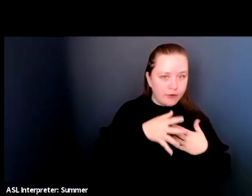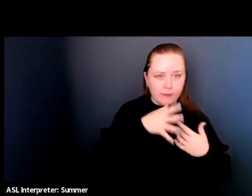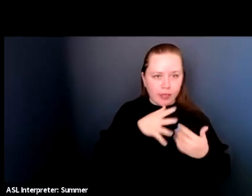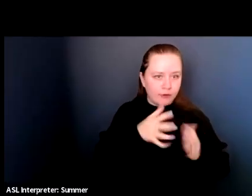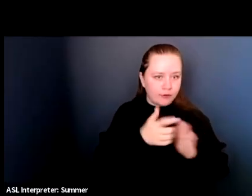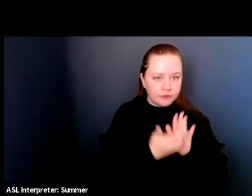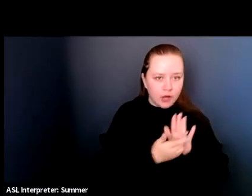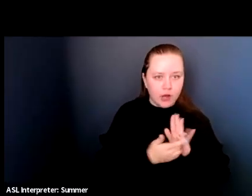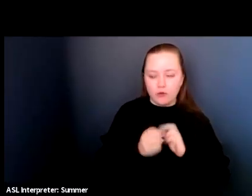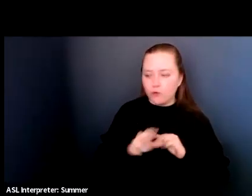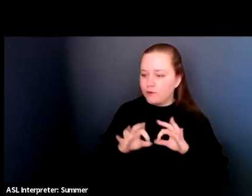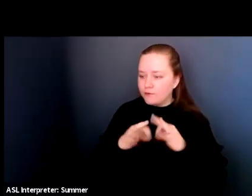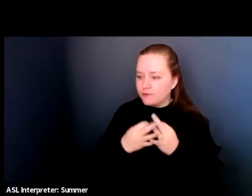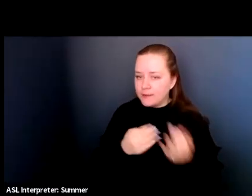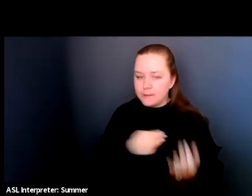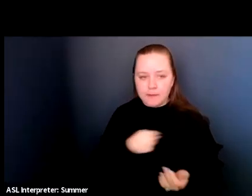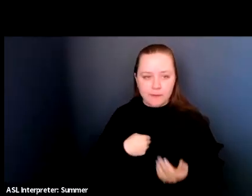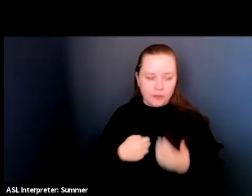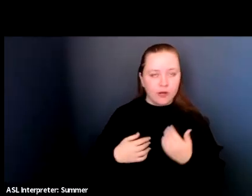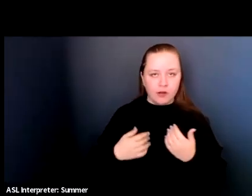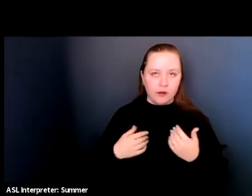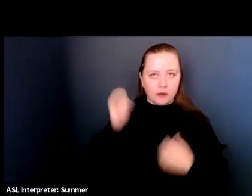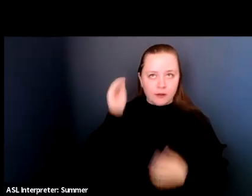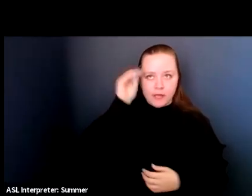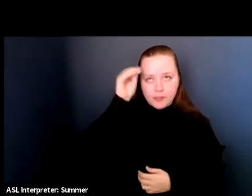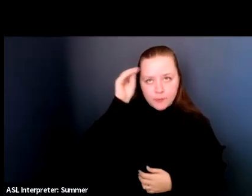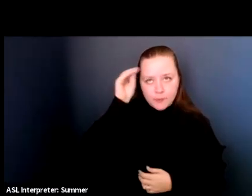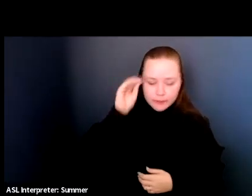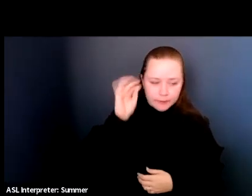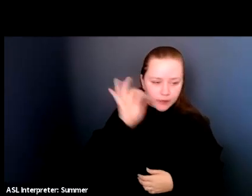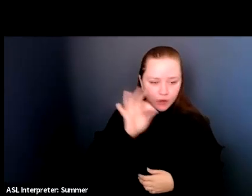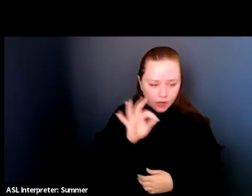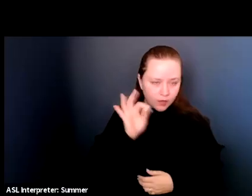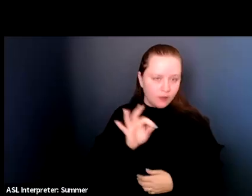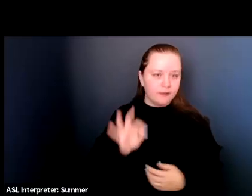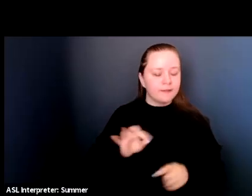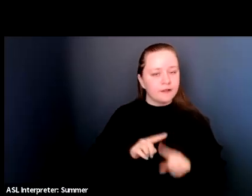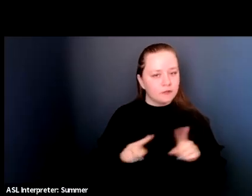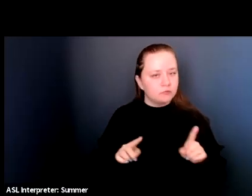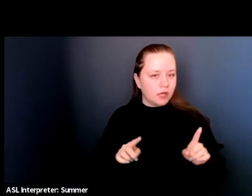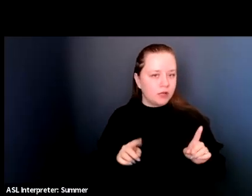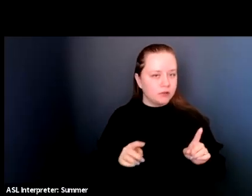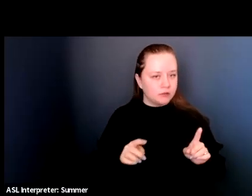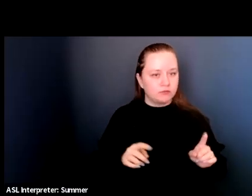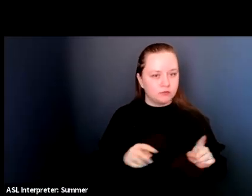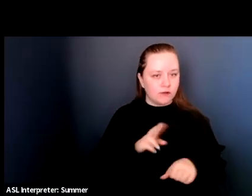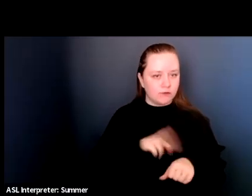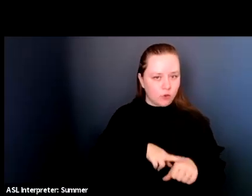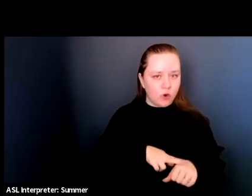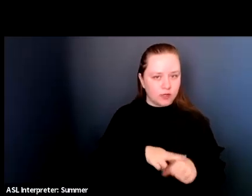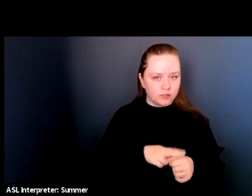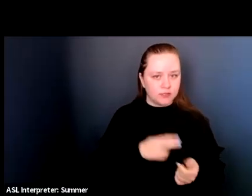that's extra opinionated and we need to understand that, of course, there are these people who are going to have differences of opinions,